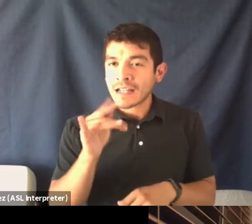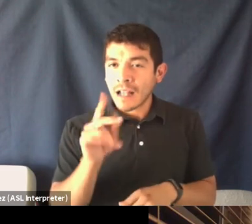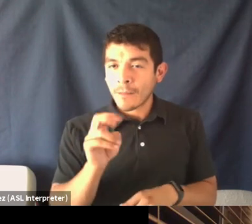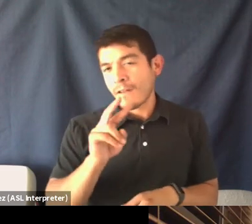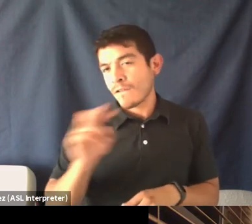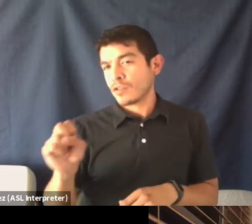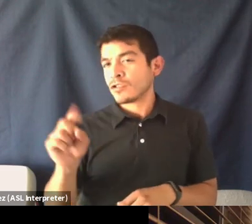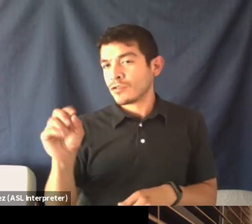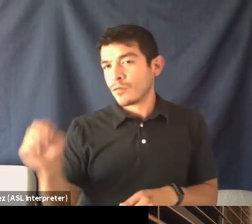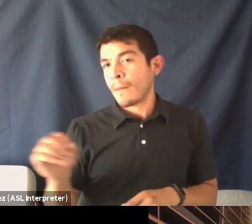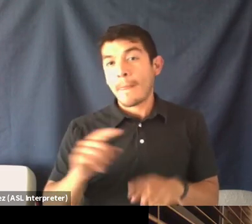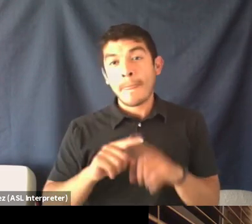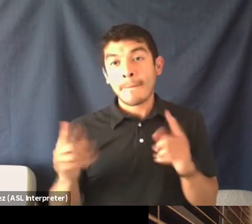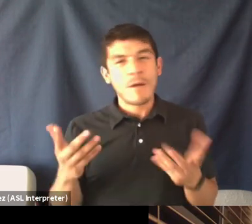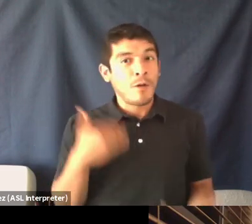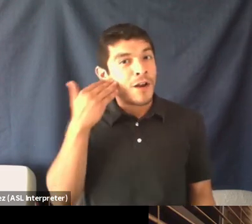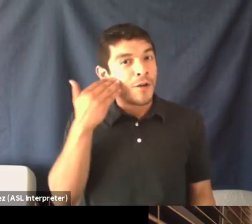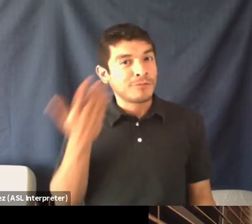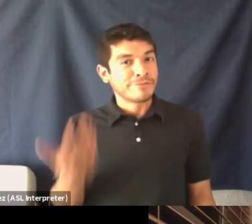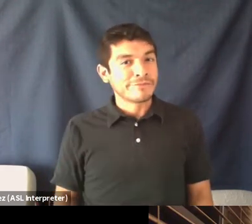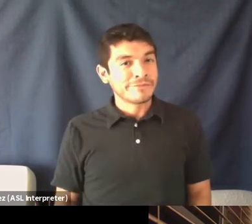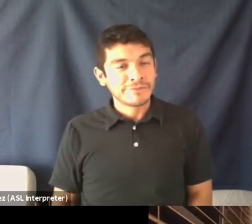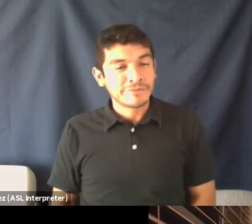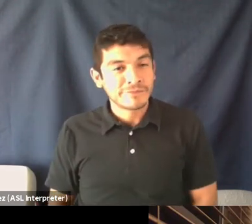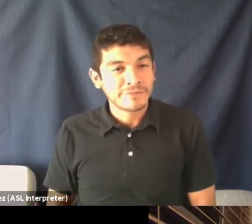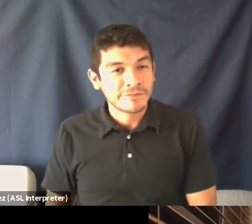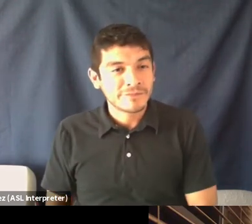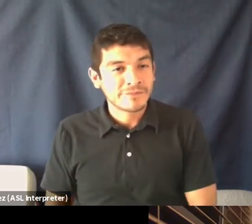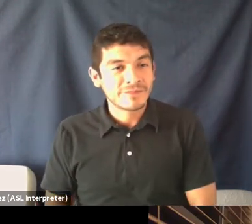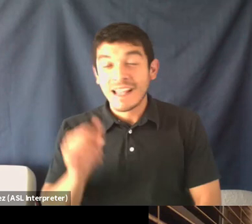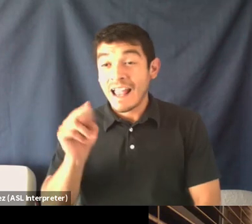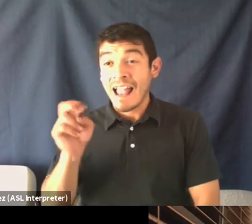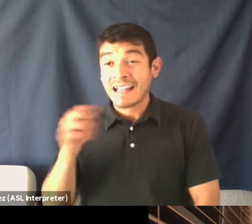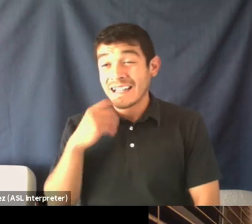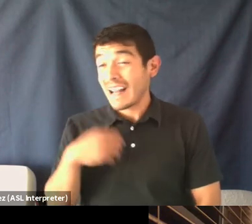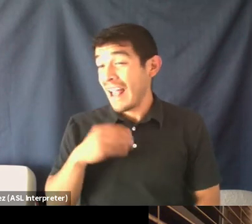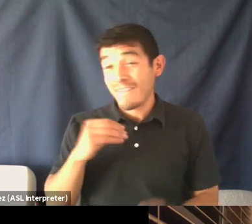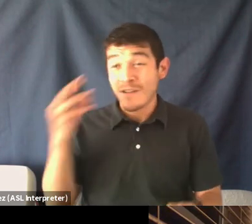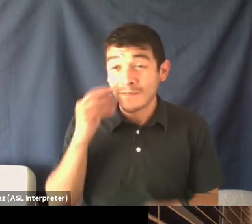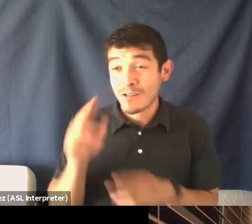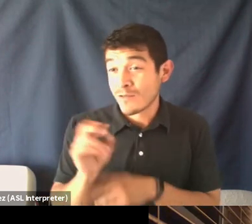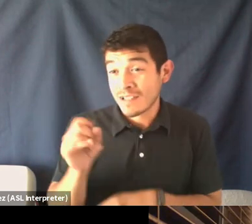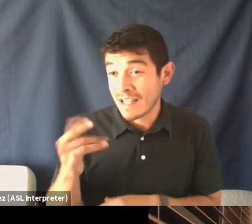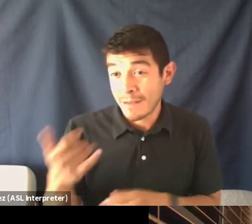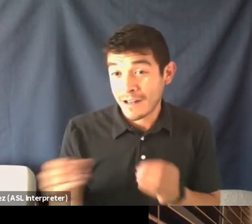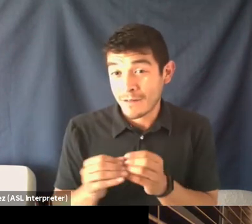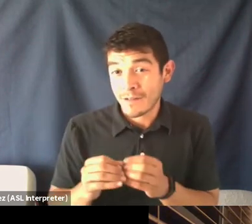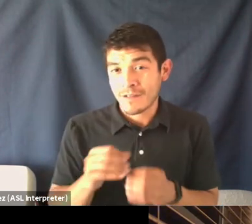But, what do I know? - In my experience no one using Skype anymore. I know, I don't know what happened. Skype really had it,